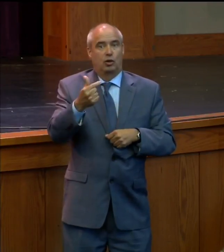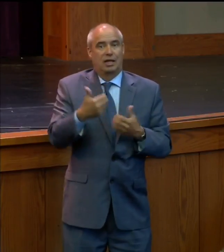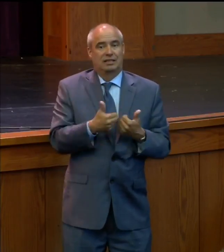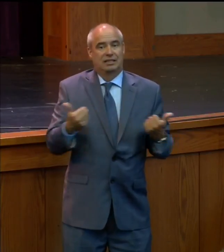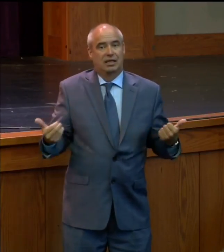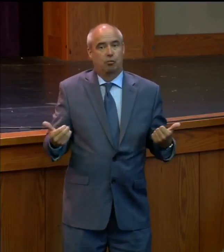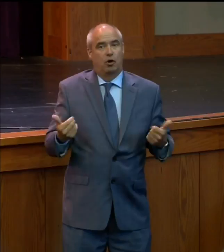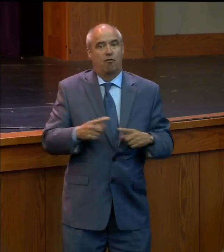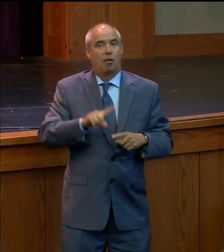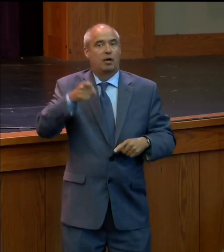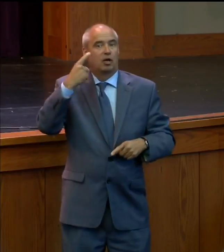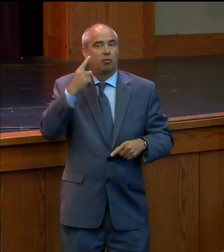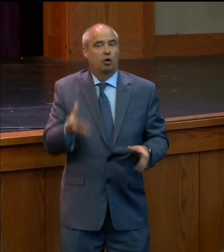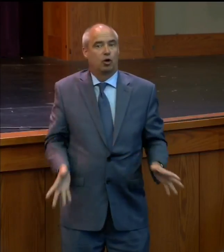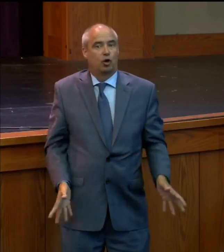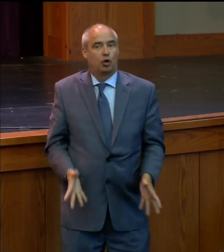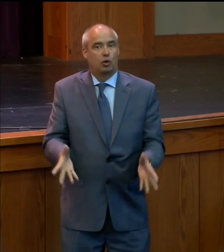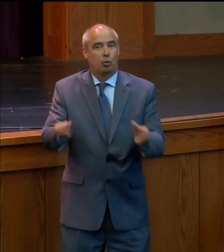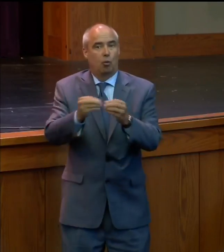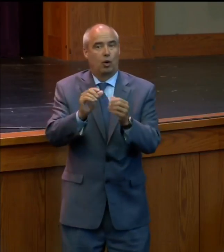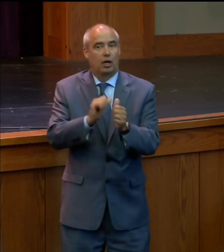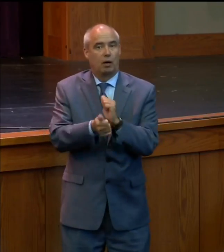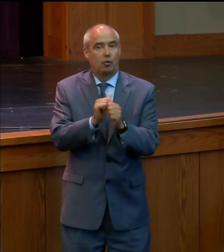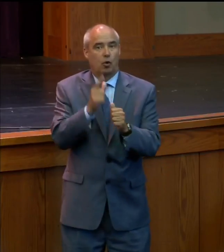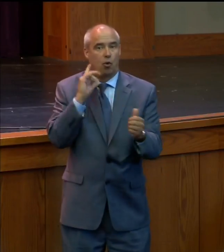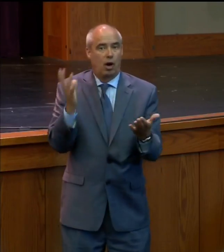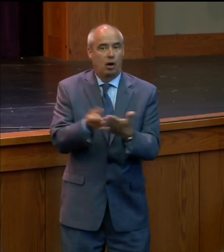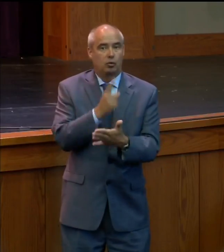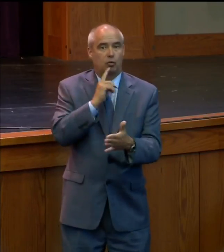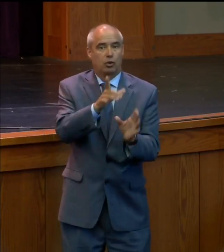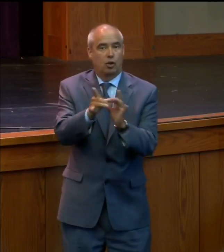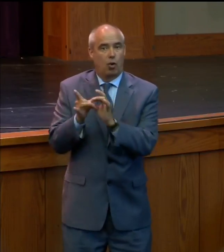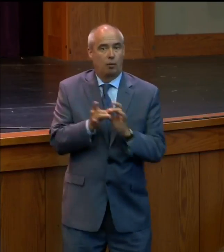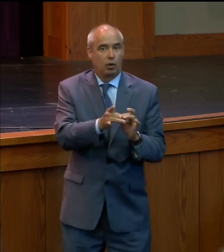GOVERNOR TO ENCOURAGE MORE COMPETITION AND OPPORTUNITIES FOR COOPERATION.